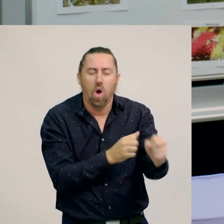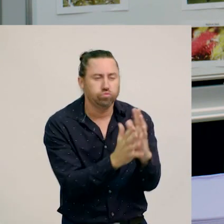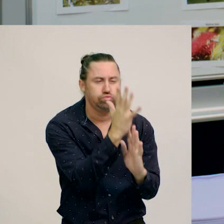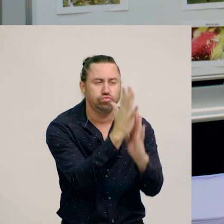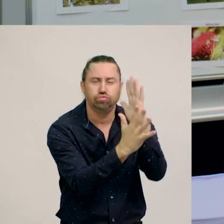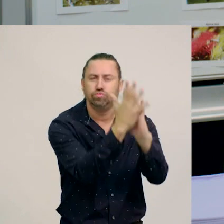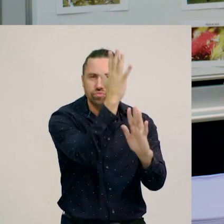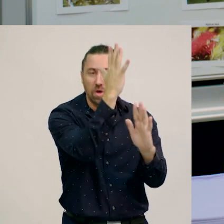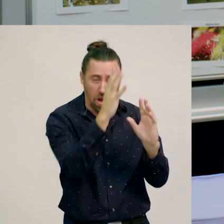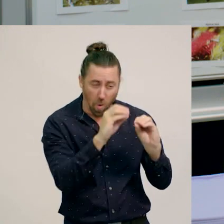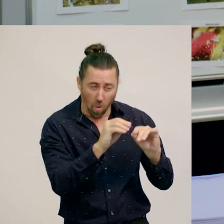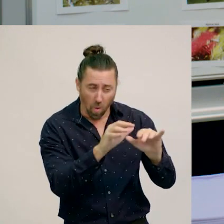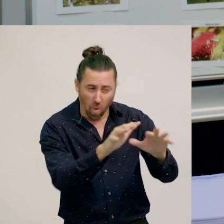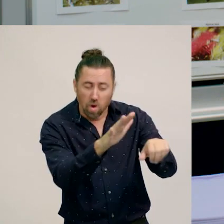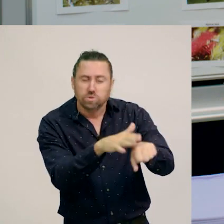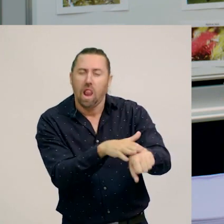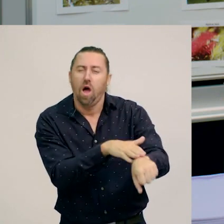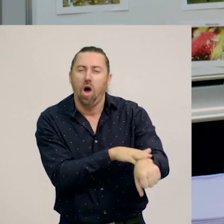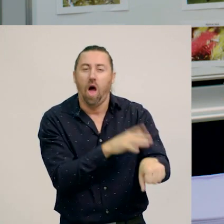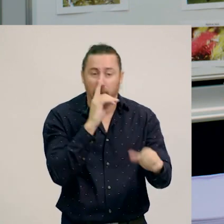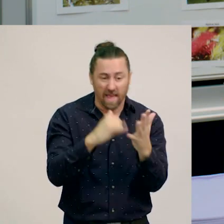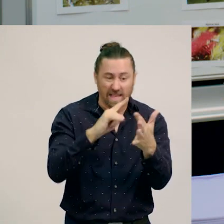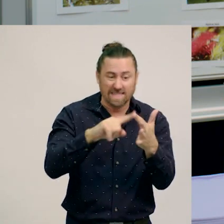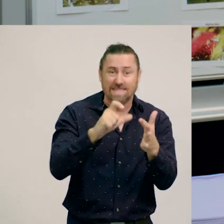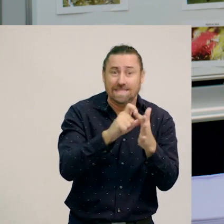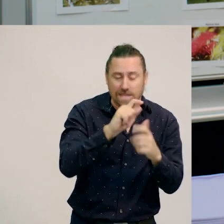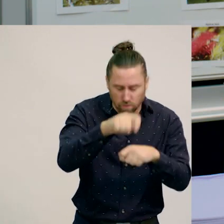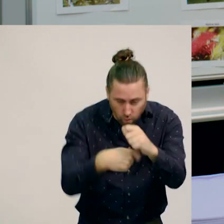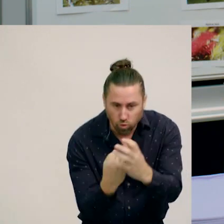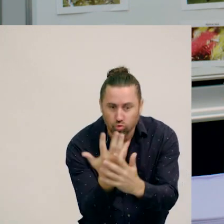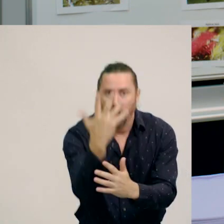seed growth and protect habitats, allowing animals to escape in time.